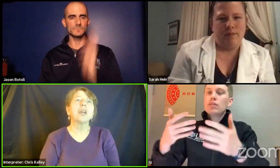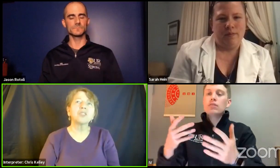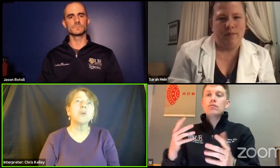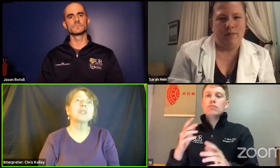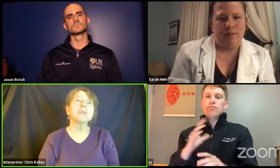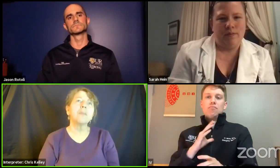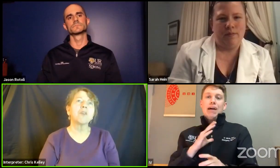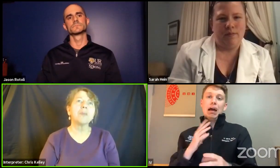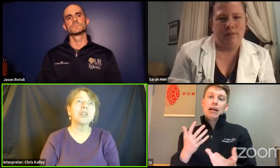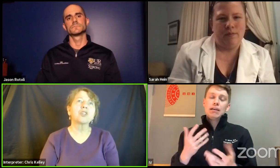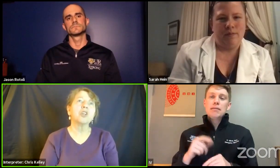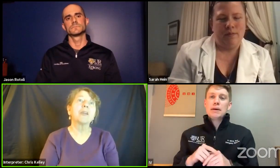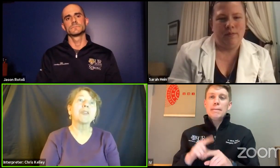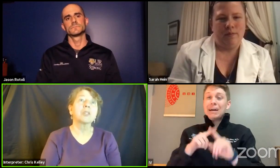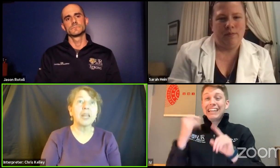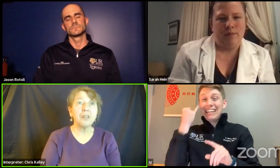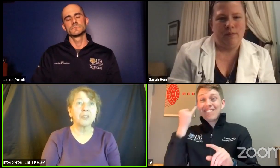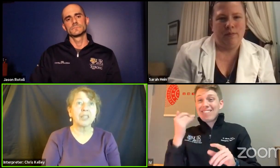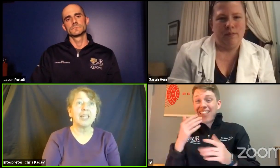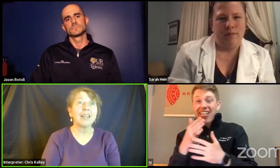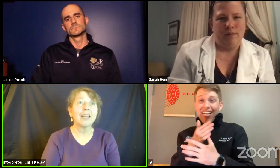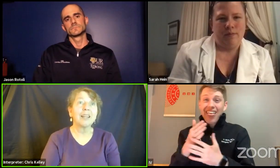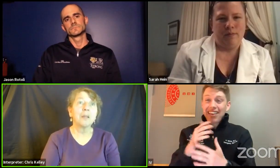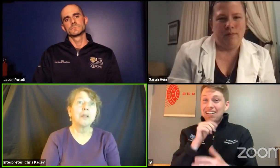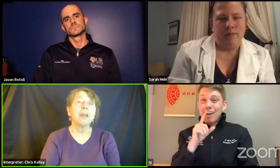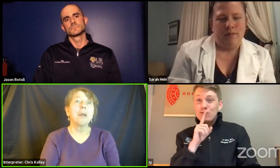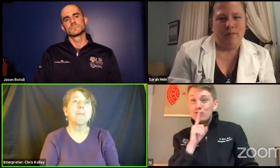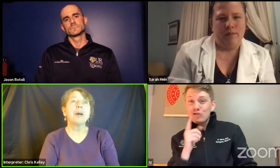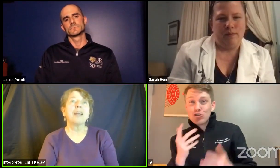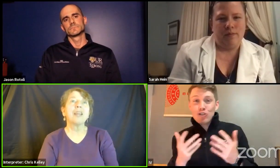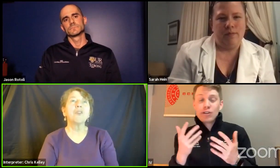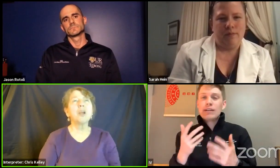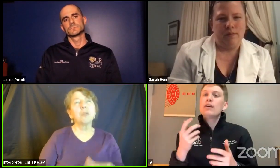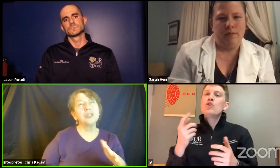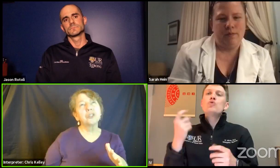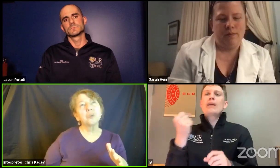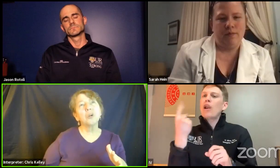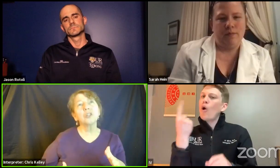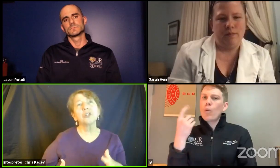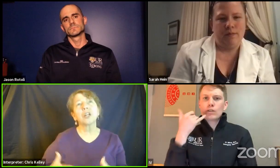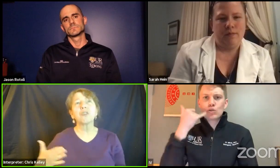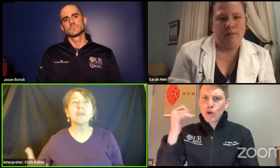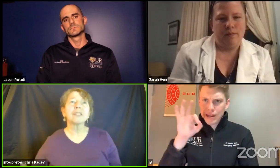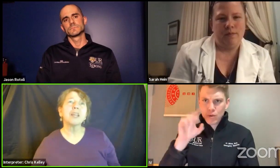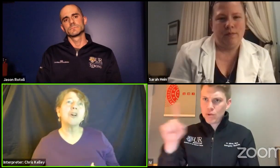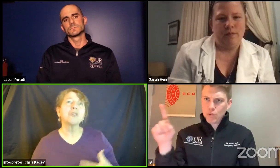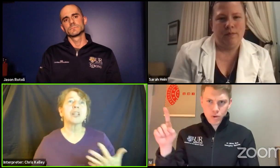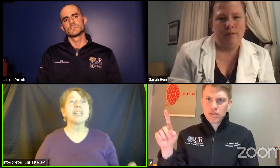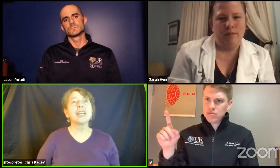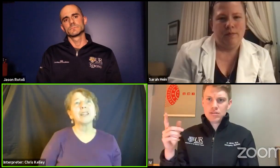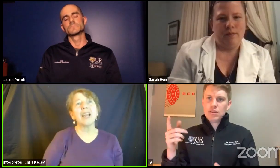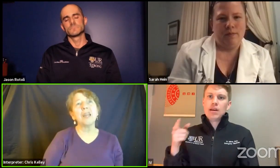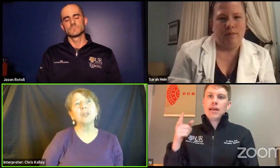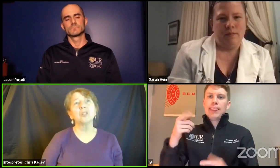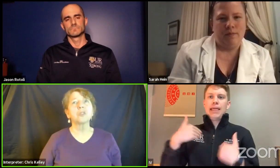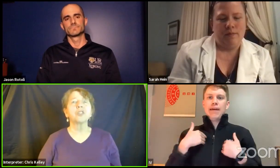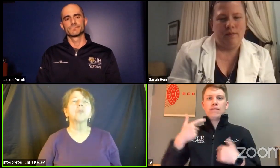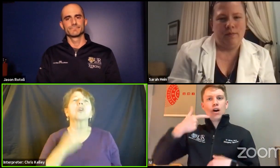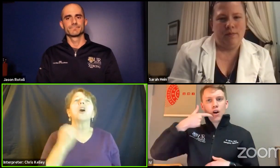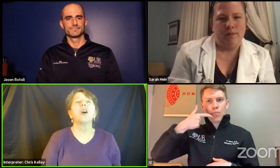forethe EMT to come and when you should just drive yourself to the ER? Ah. That's a